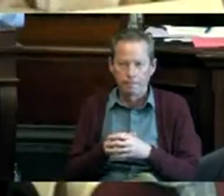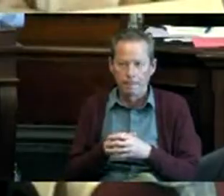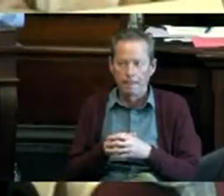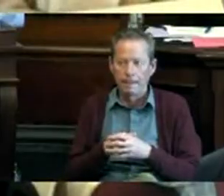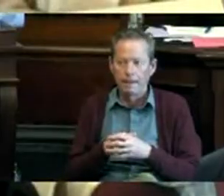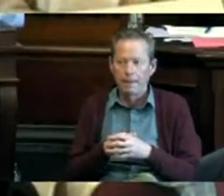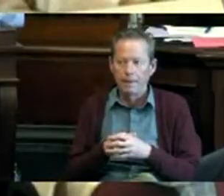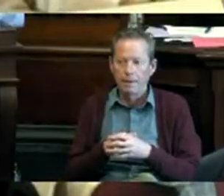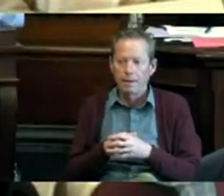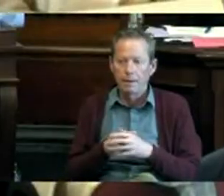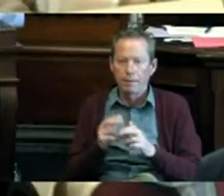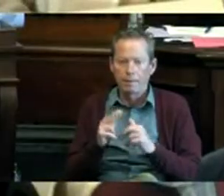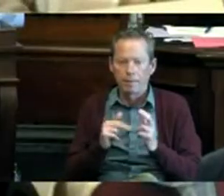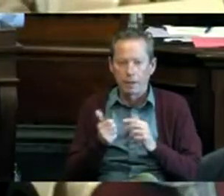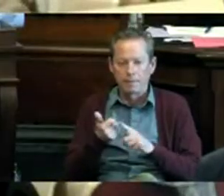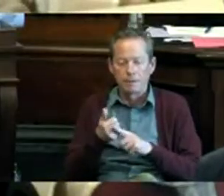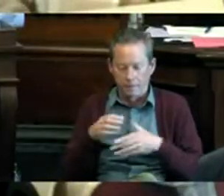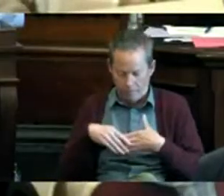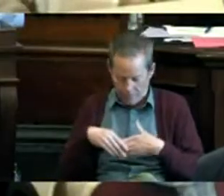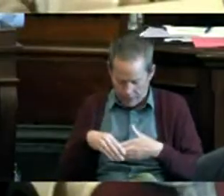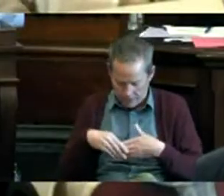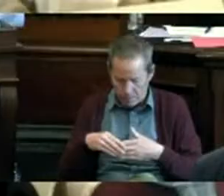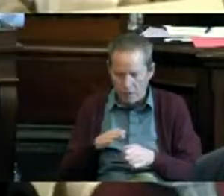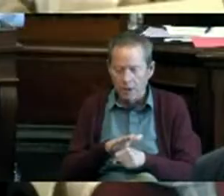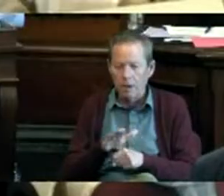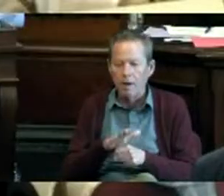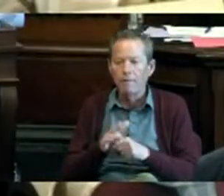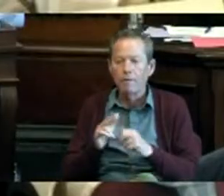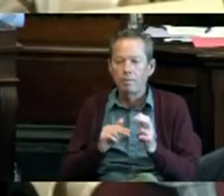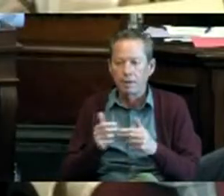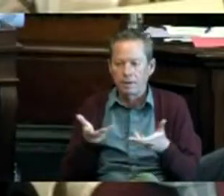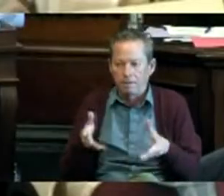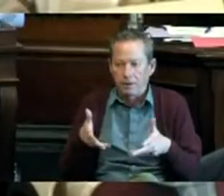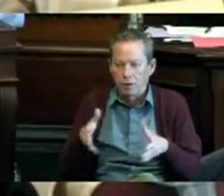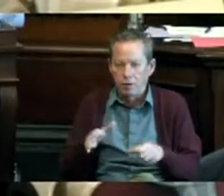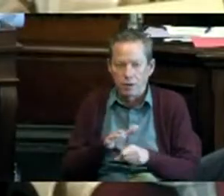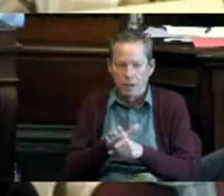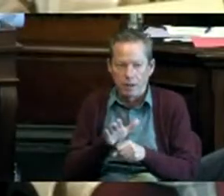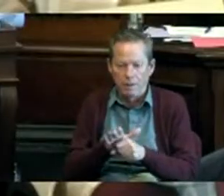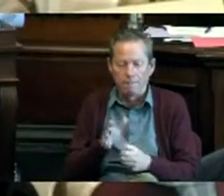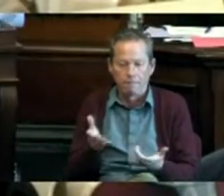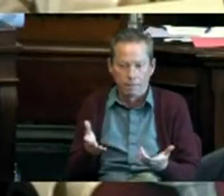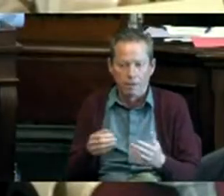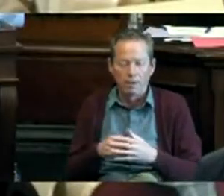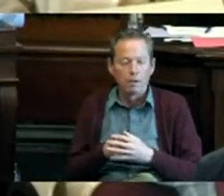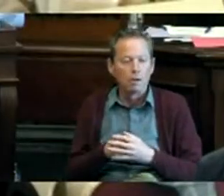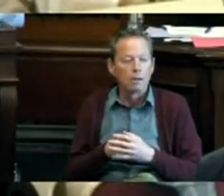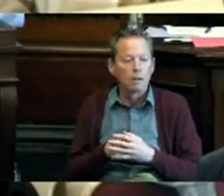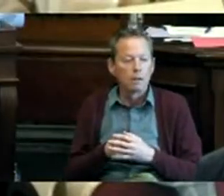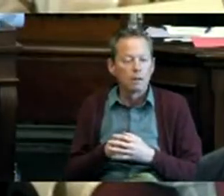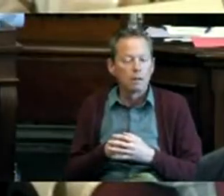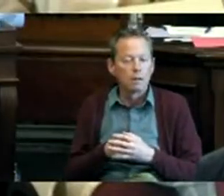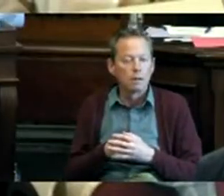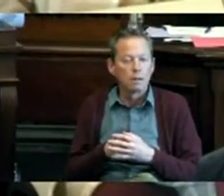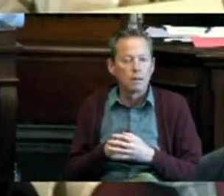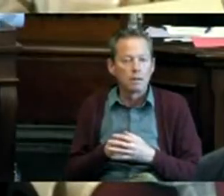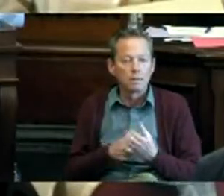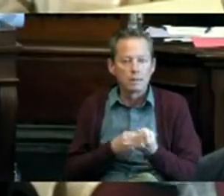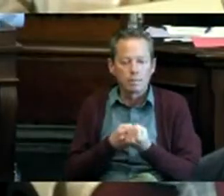district a steady base on which to grow, you know, so they the buildings are flexible enough,